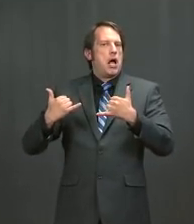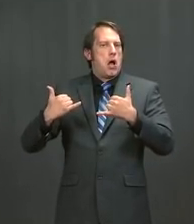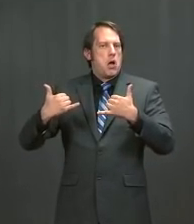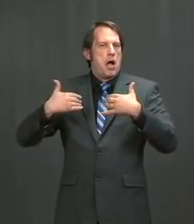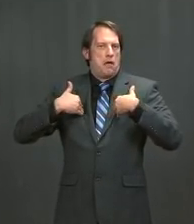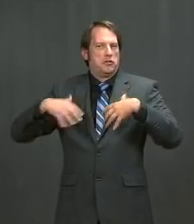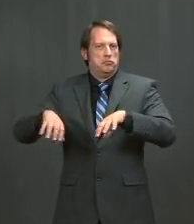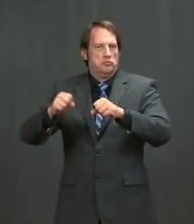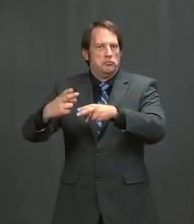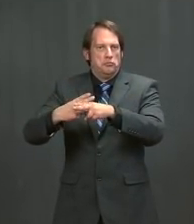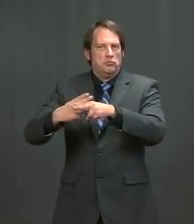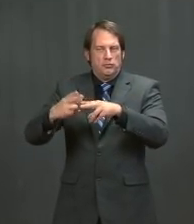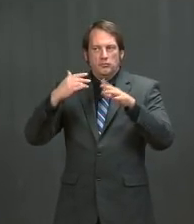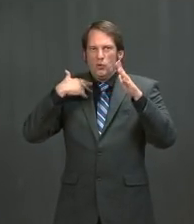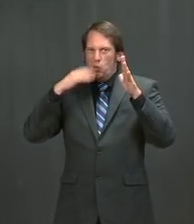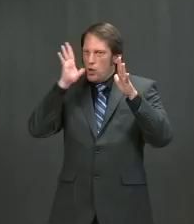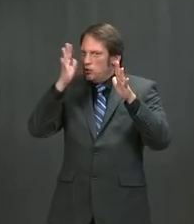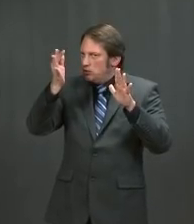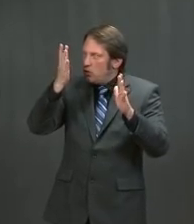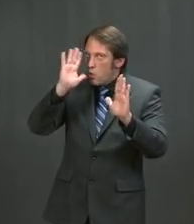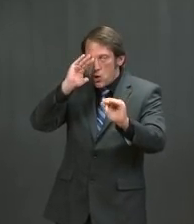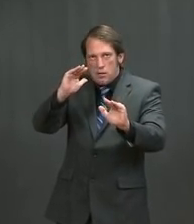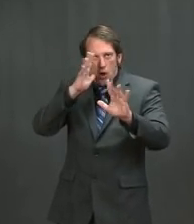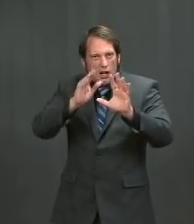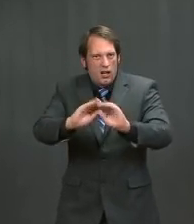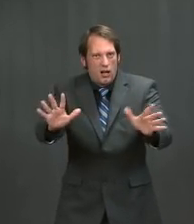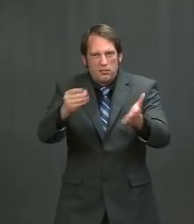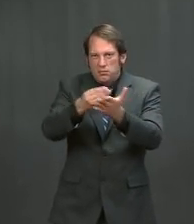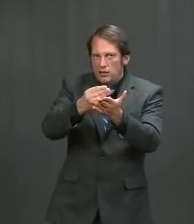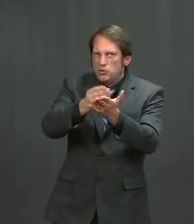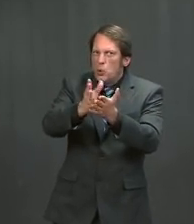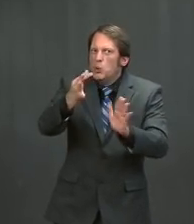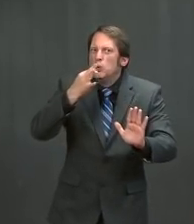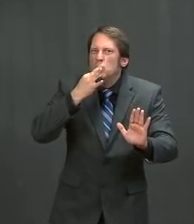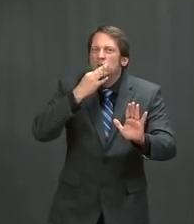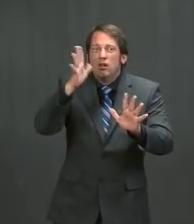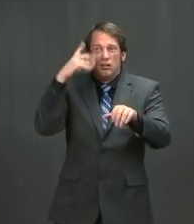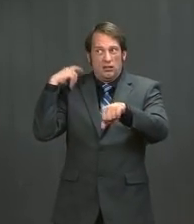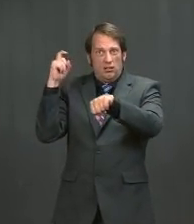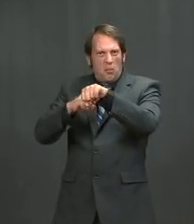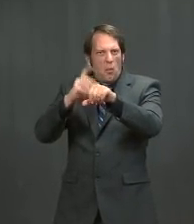And as soon as we have a timeline, we will make sure you all know. The Press: I also wanted to ask you a question about Major League Baseball.